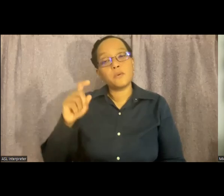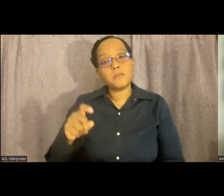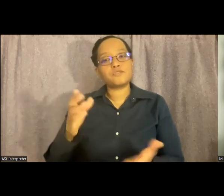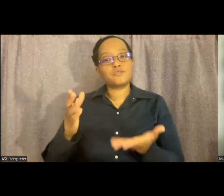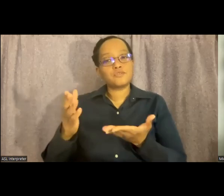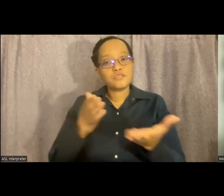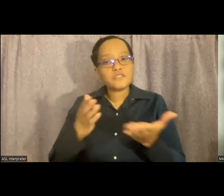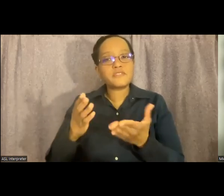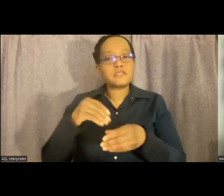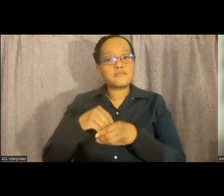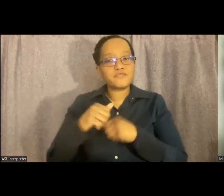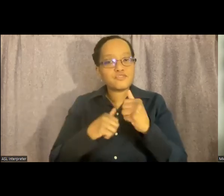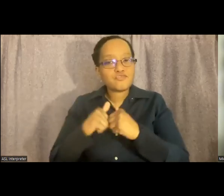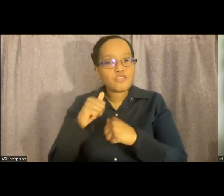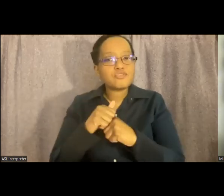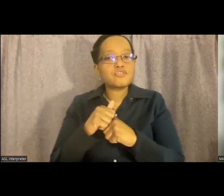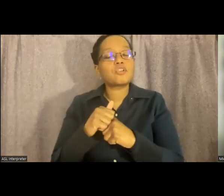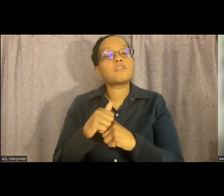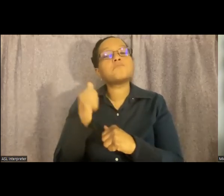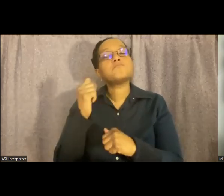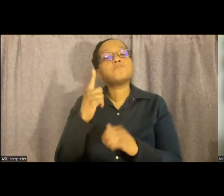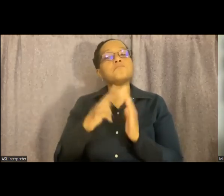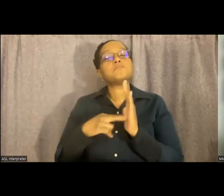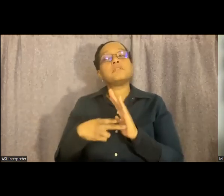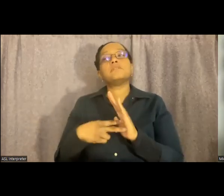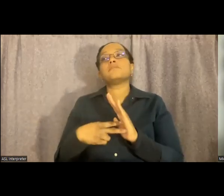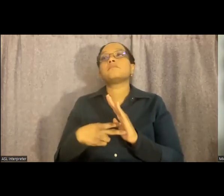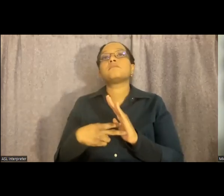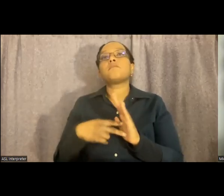When I say service infrastructure , I'm not talking about providers and direct service